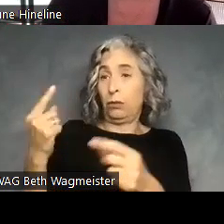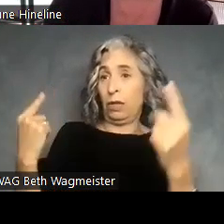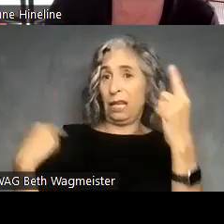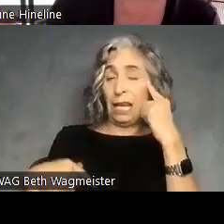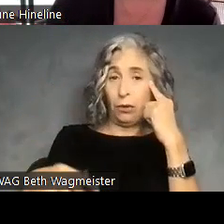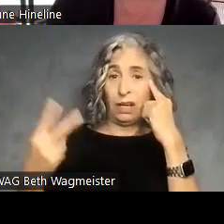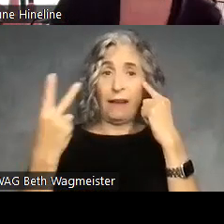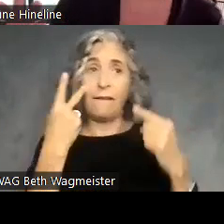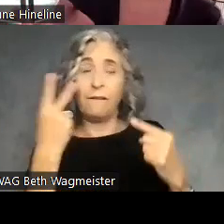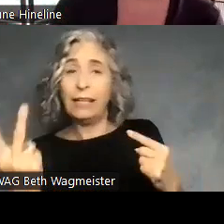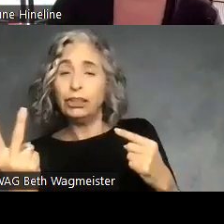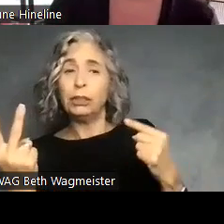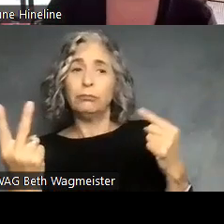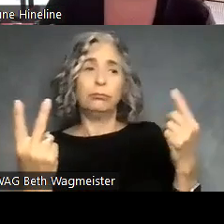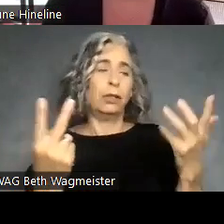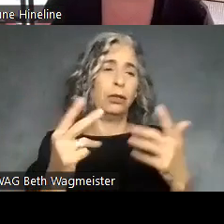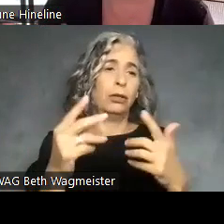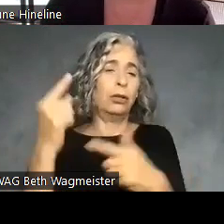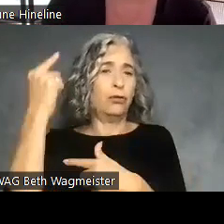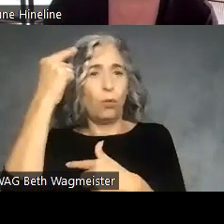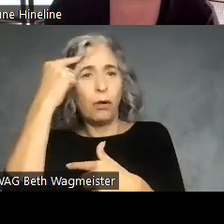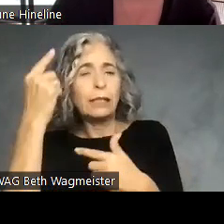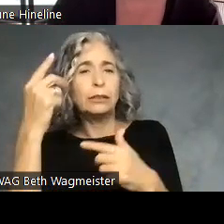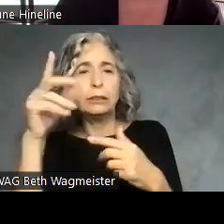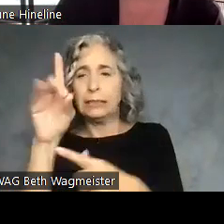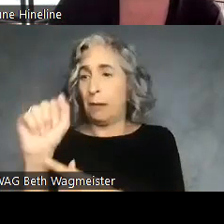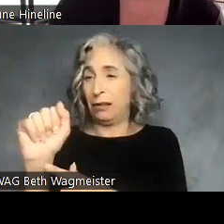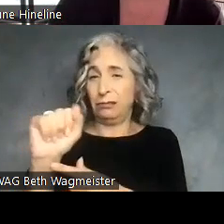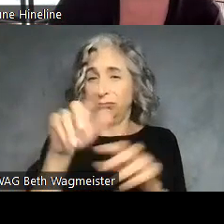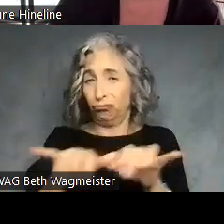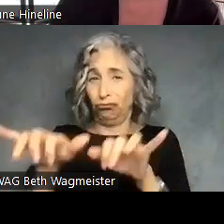weeding out the machines because then they are able to parse and read the alt text.